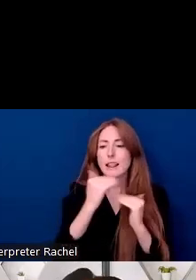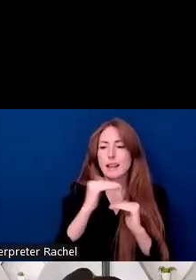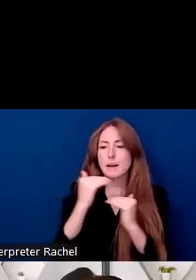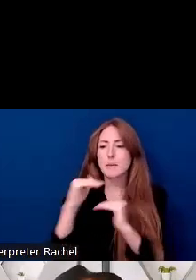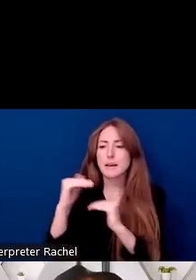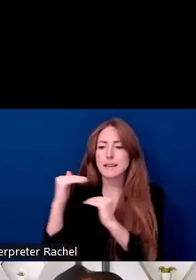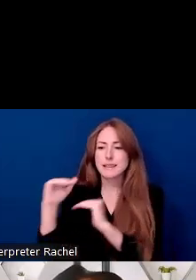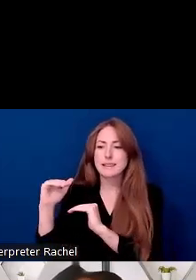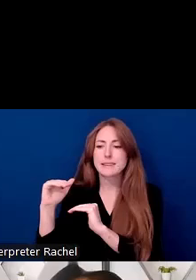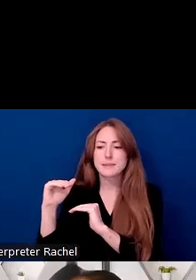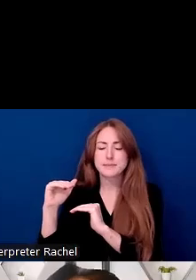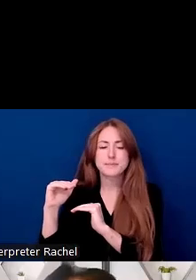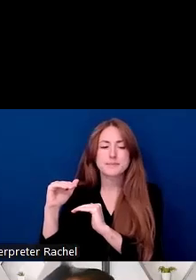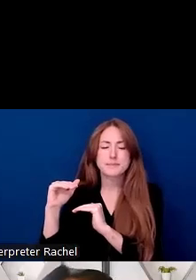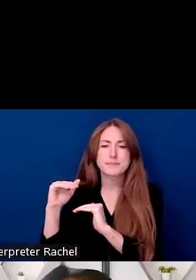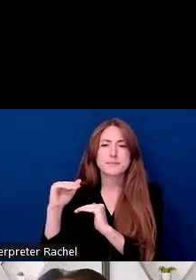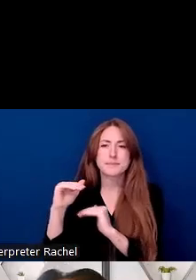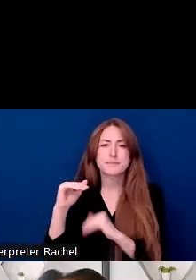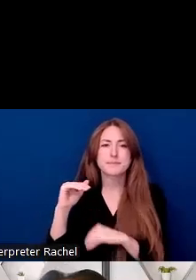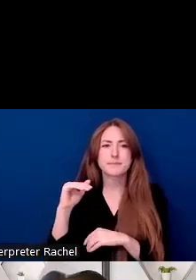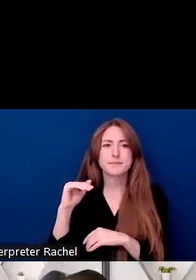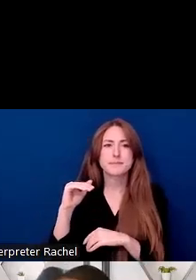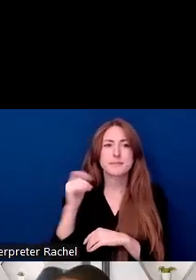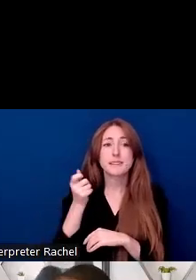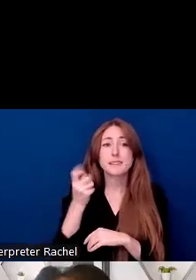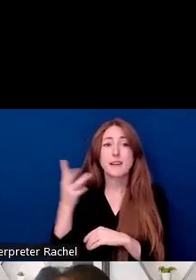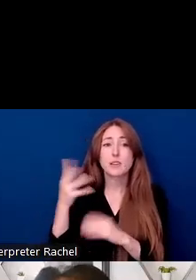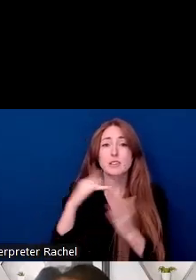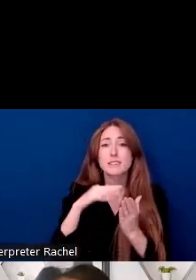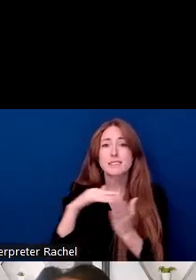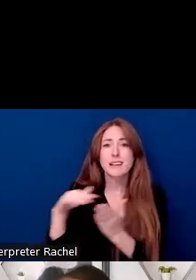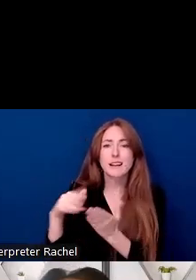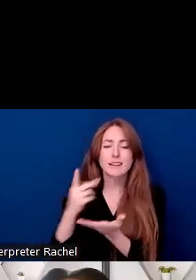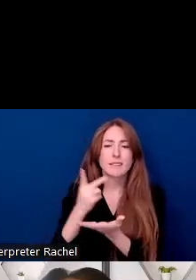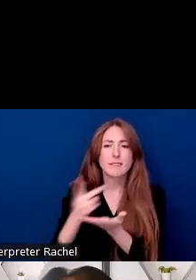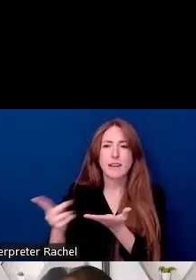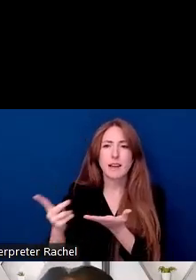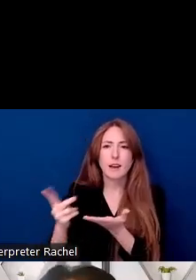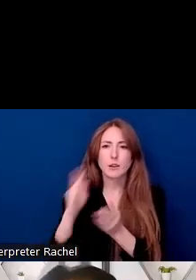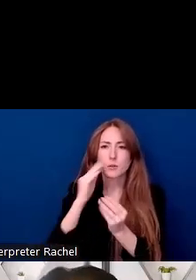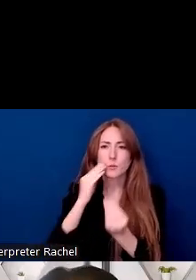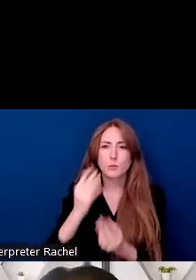several studies failed to report on the number of practitioners who were eligible to participate in